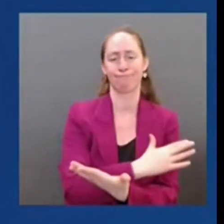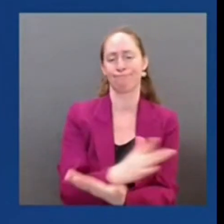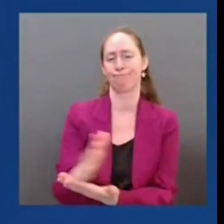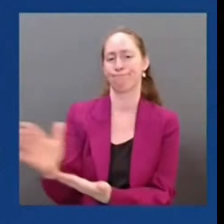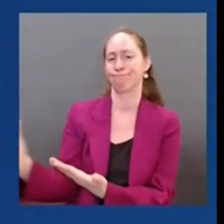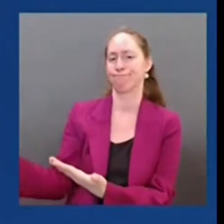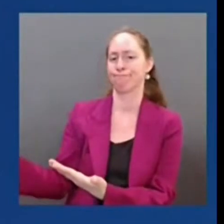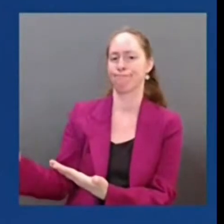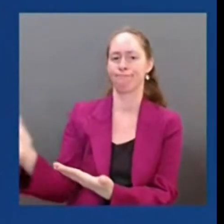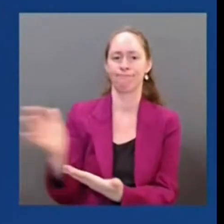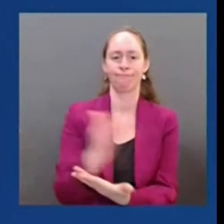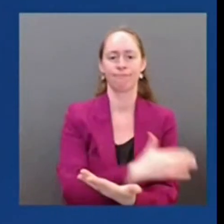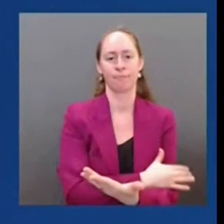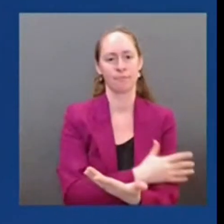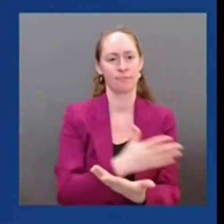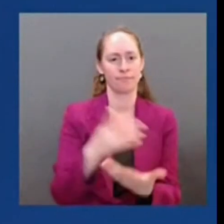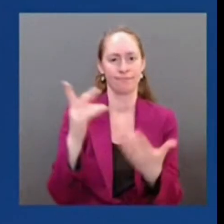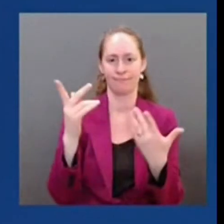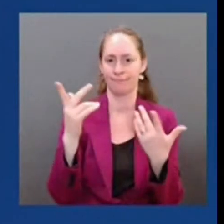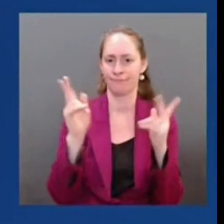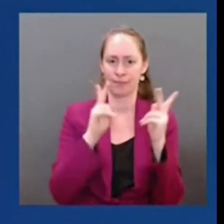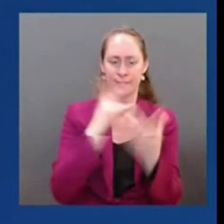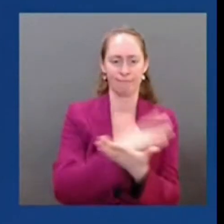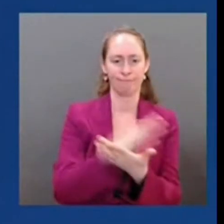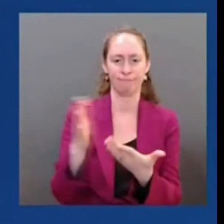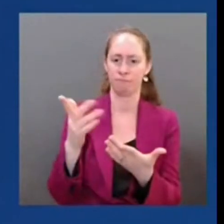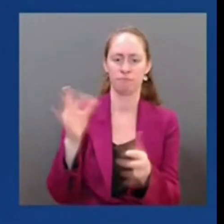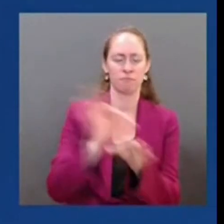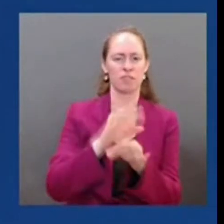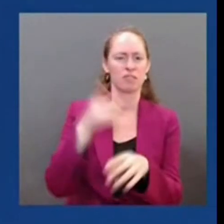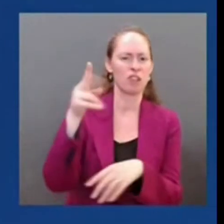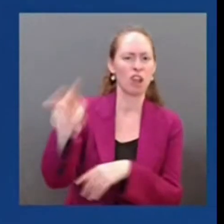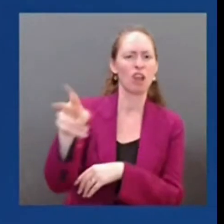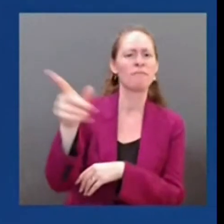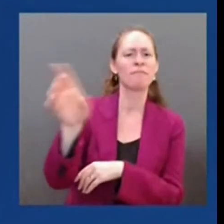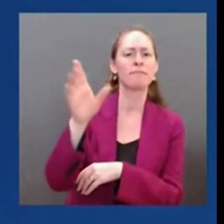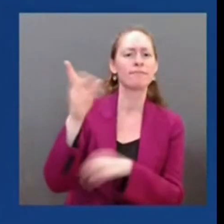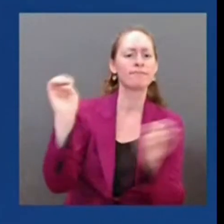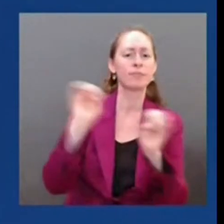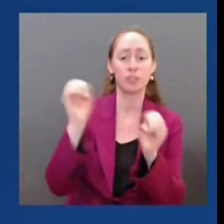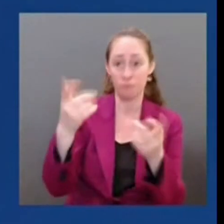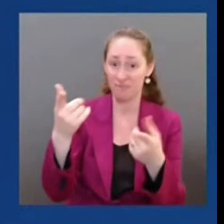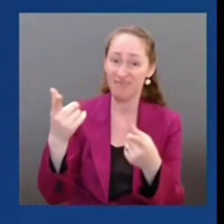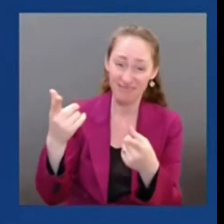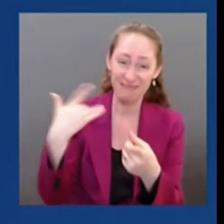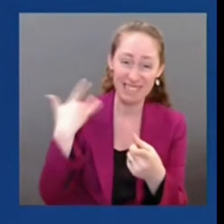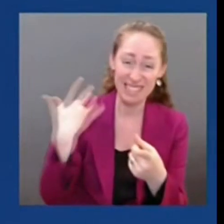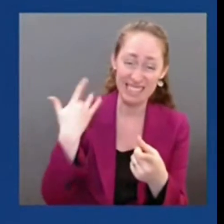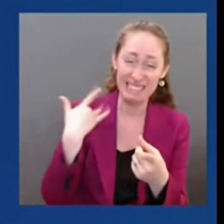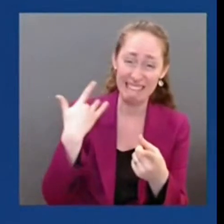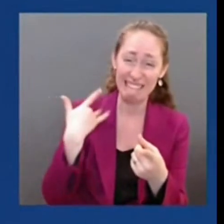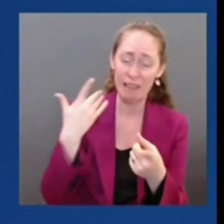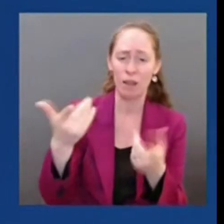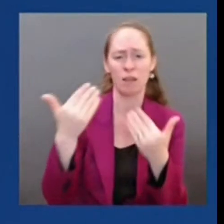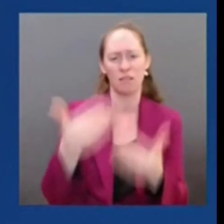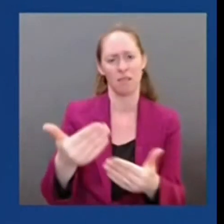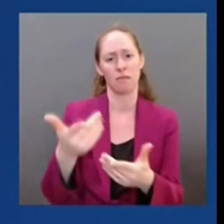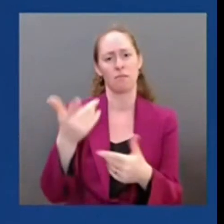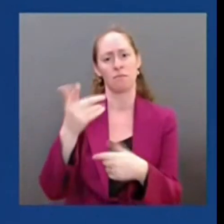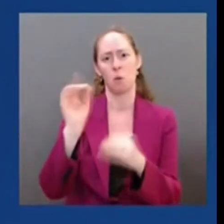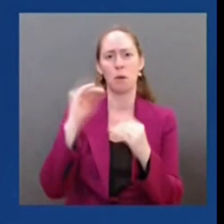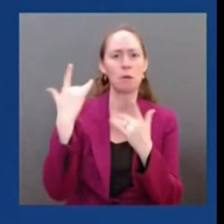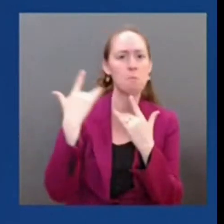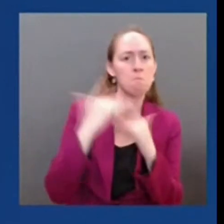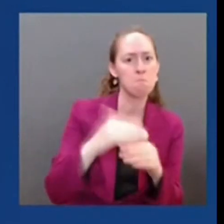AND SO MY GENERAL ADVICE IS WE